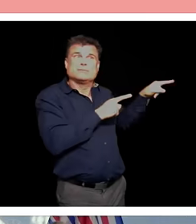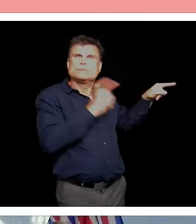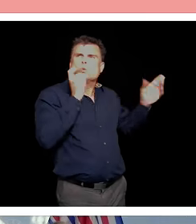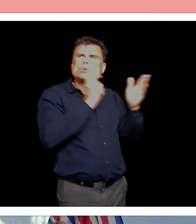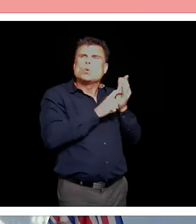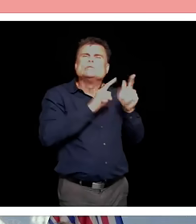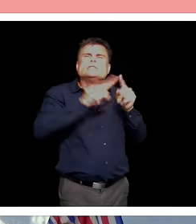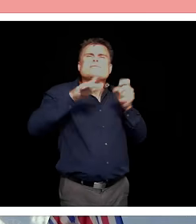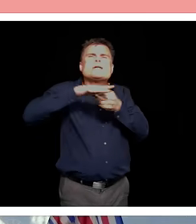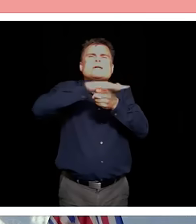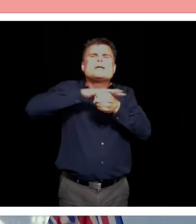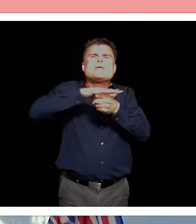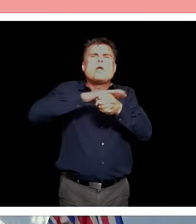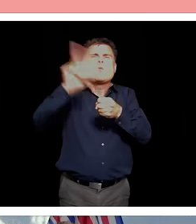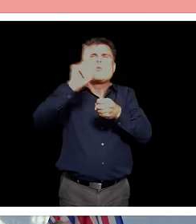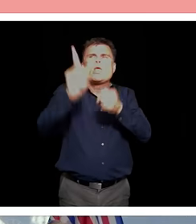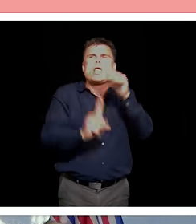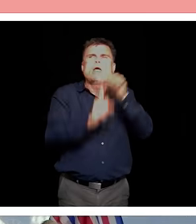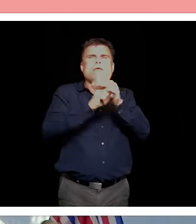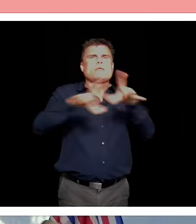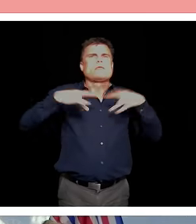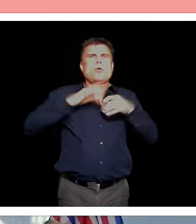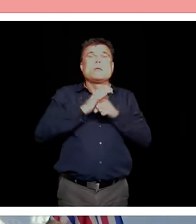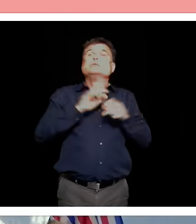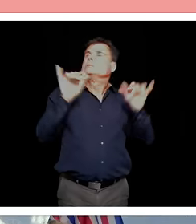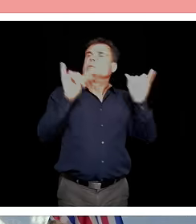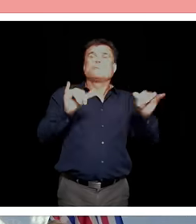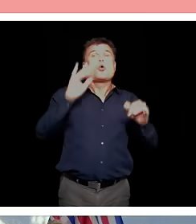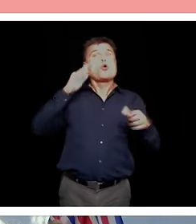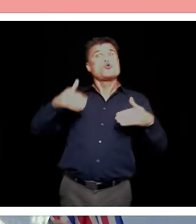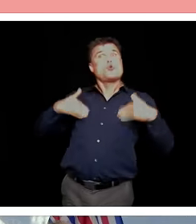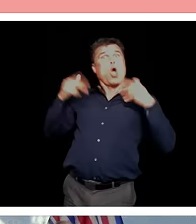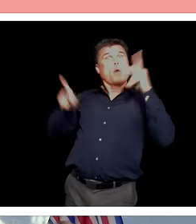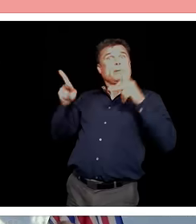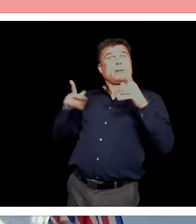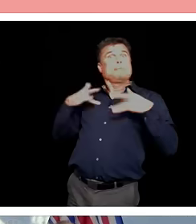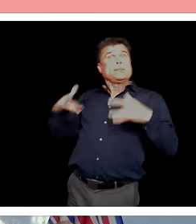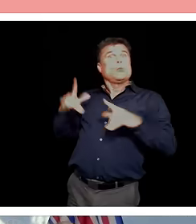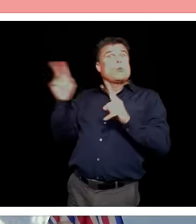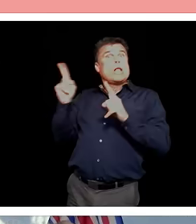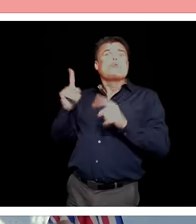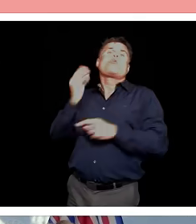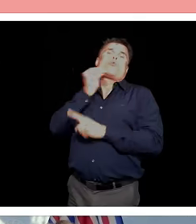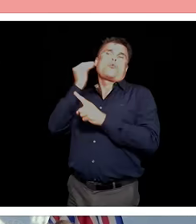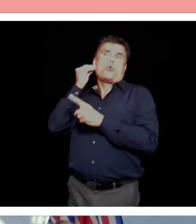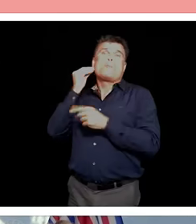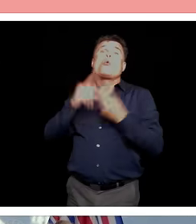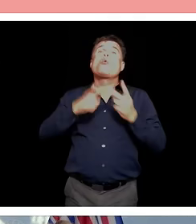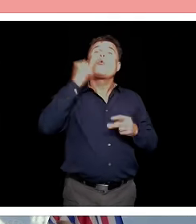I'm now going to walk us through some of the updates on some of the numbers and some more